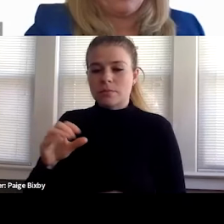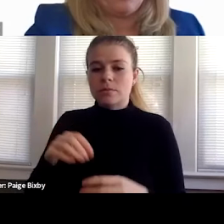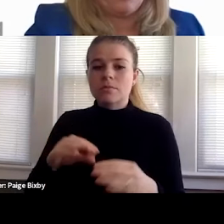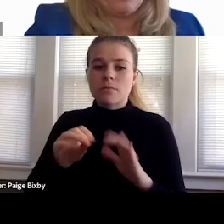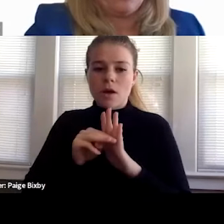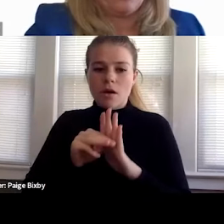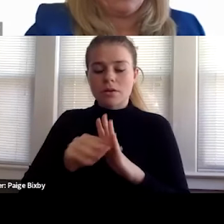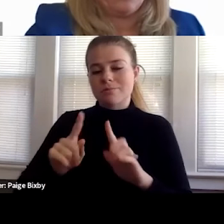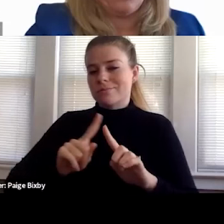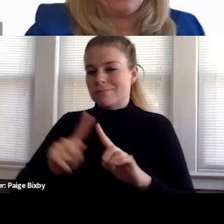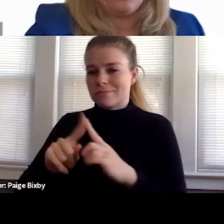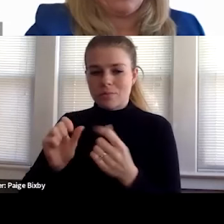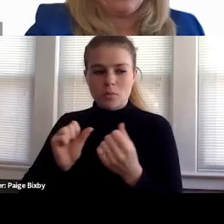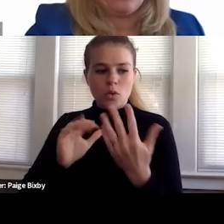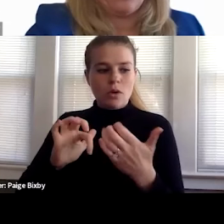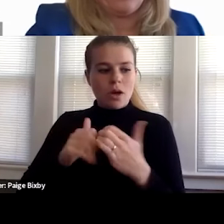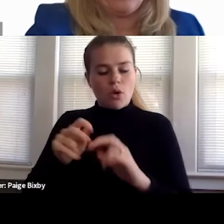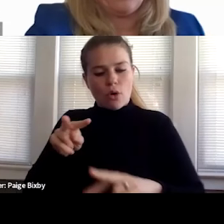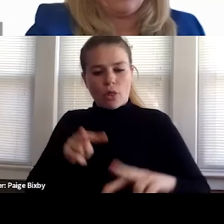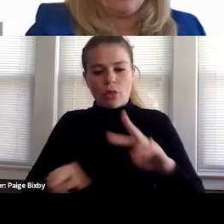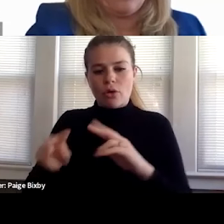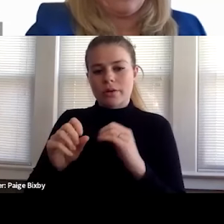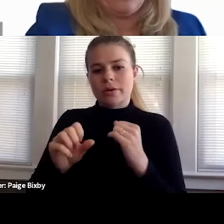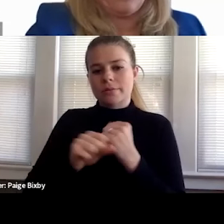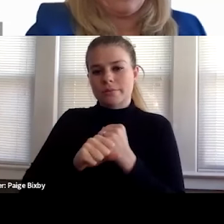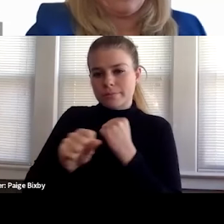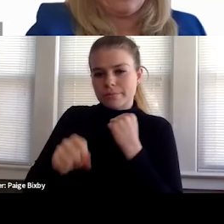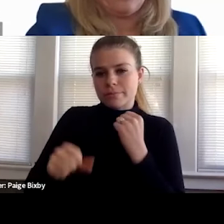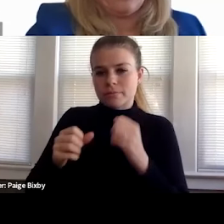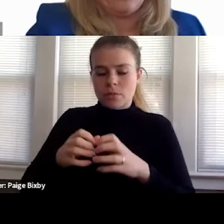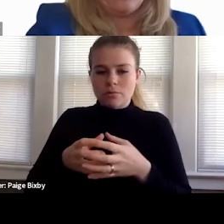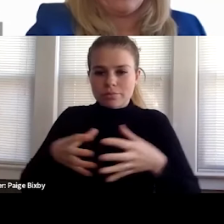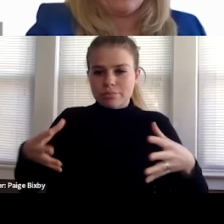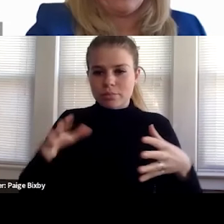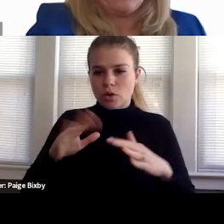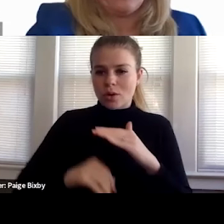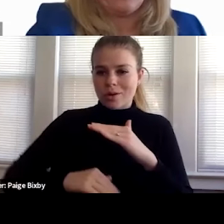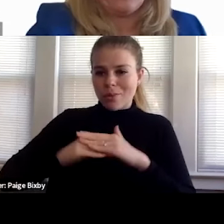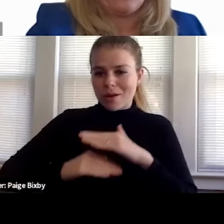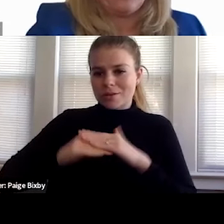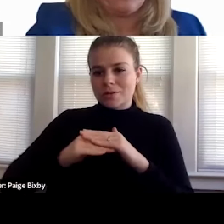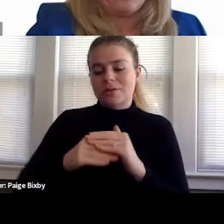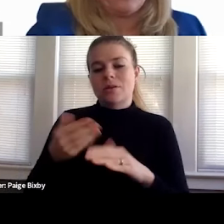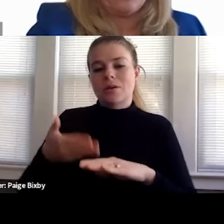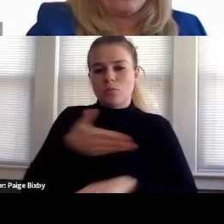that you can look at expanding your capacity, improving your referral flow